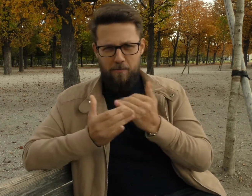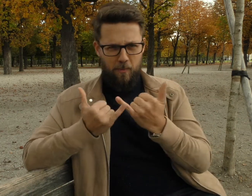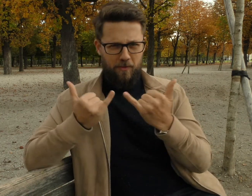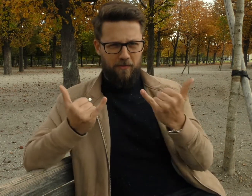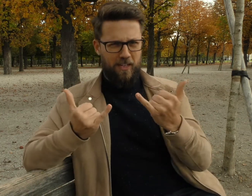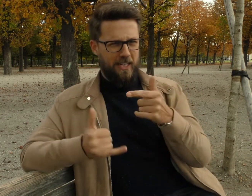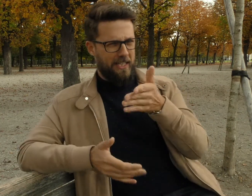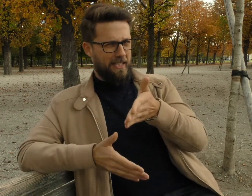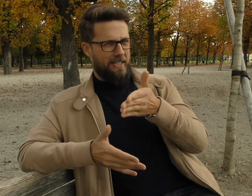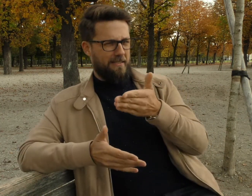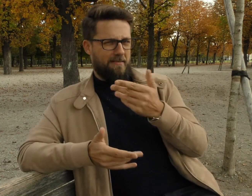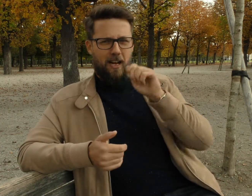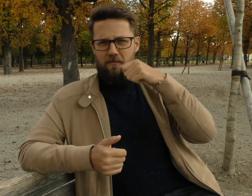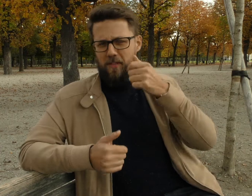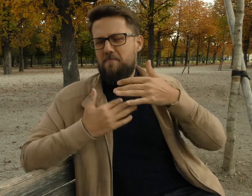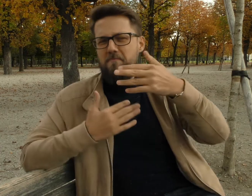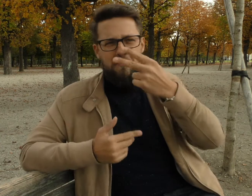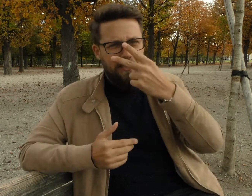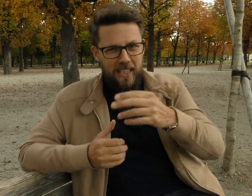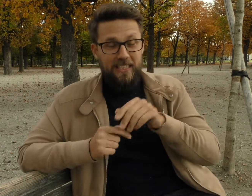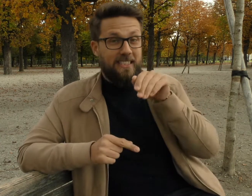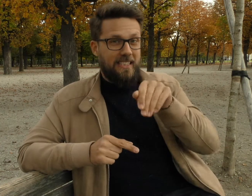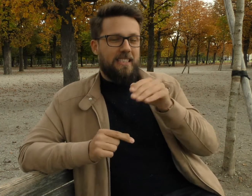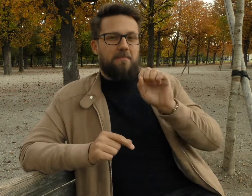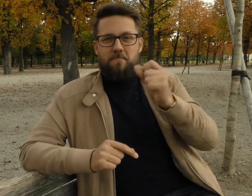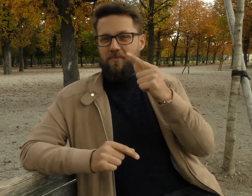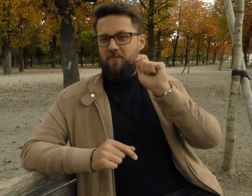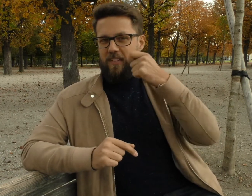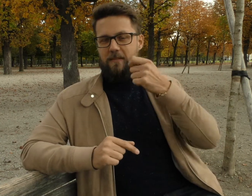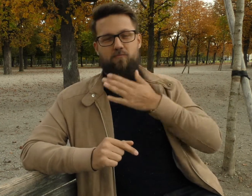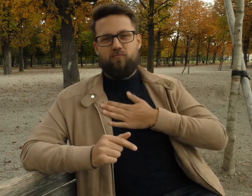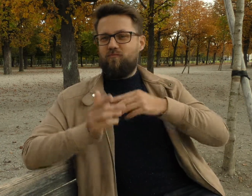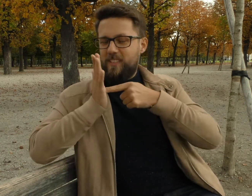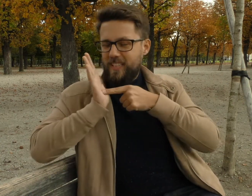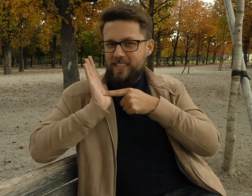You can watch the film at some point to see how this works. With this startling film I would like to show